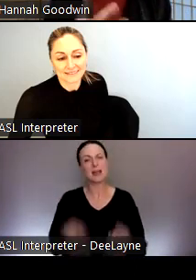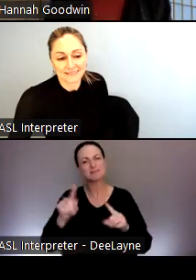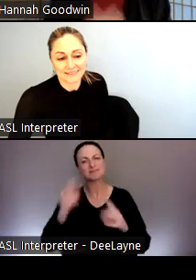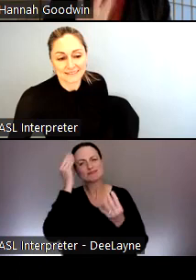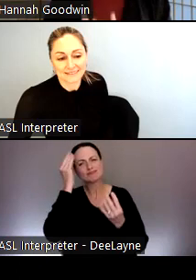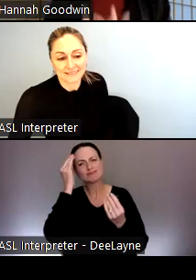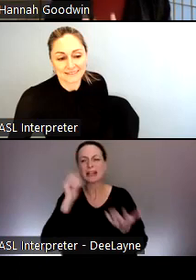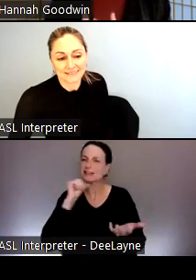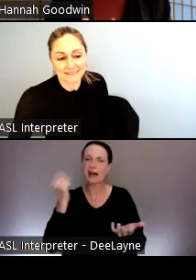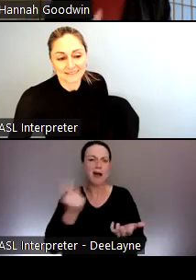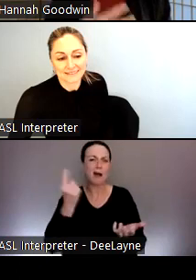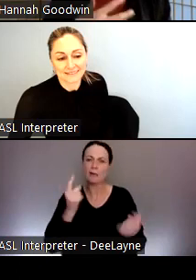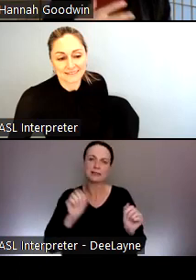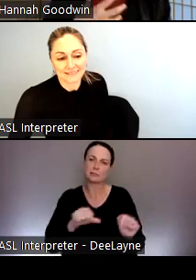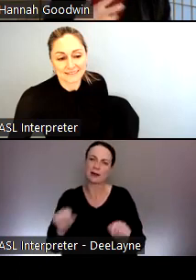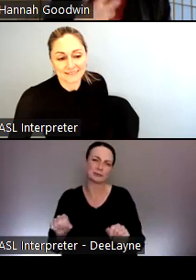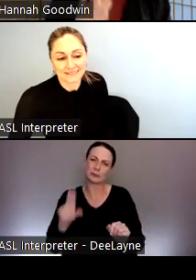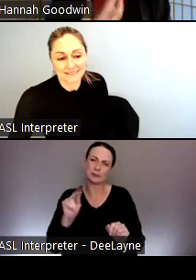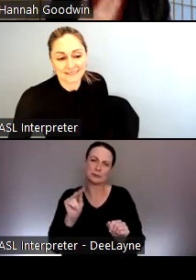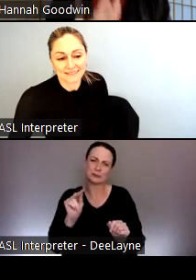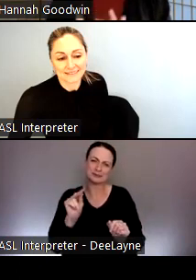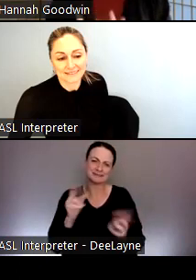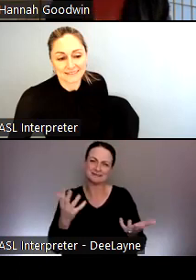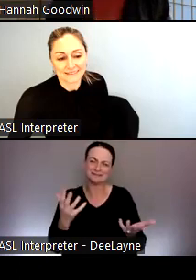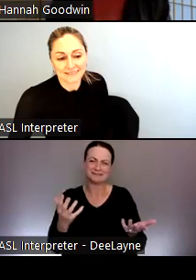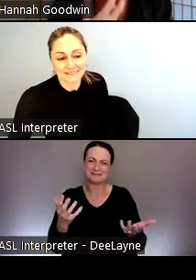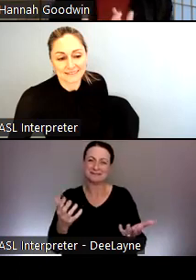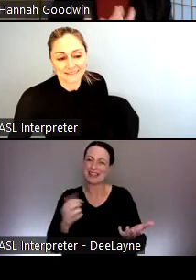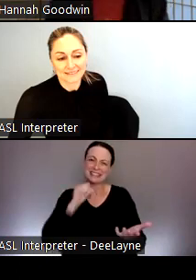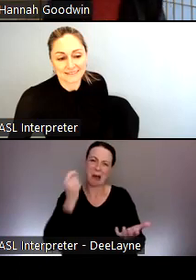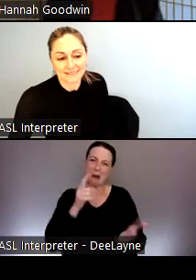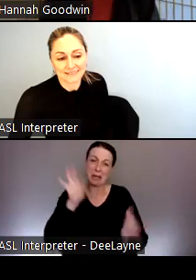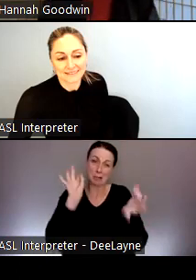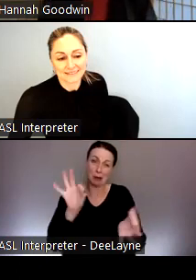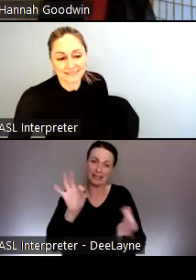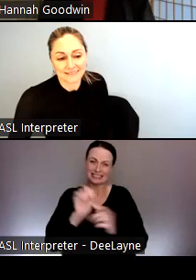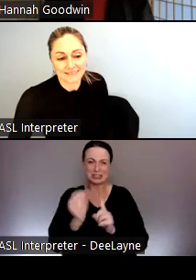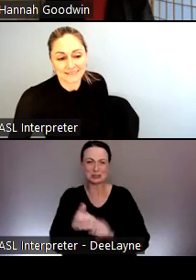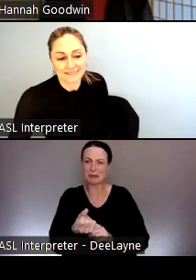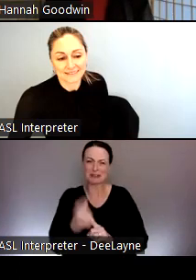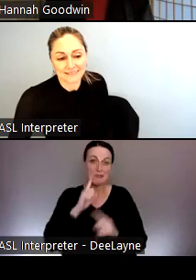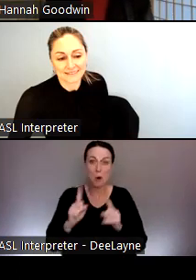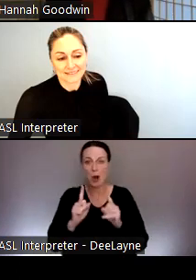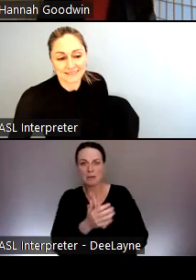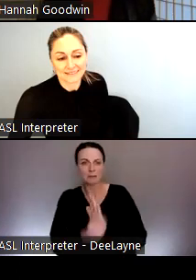it's not always possible to have the ideal situation for the capacity building workshops,